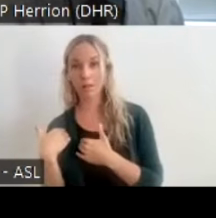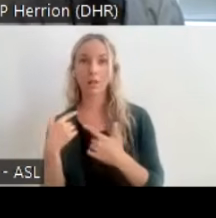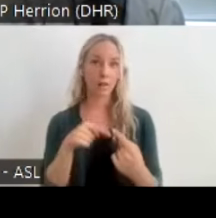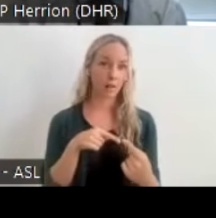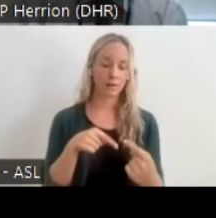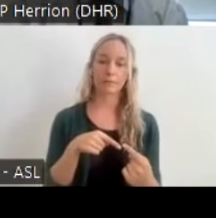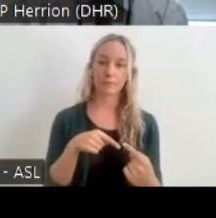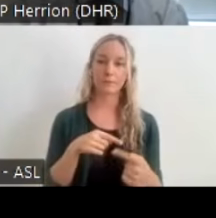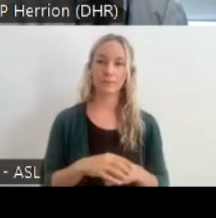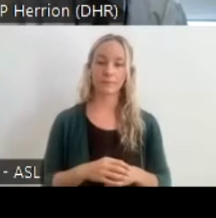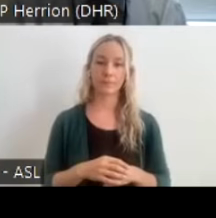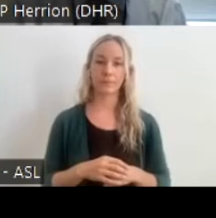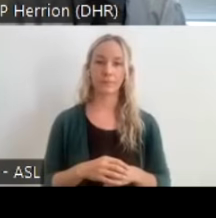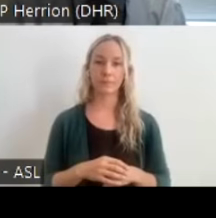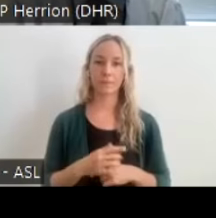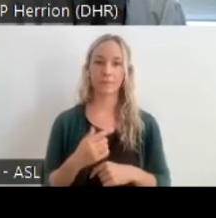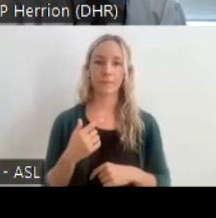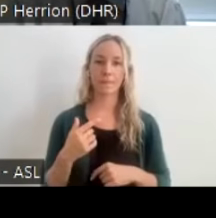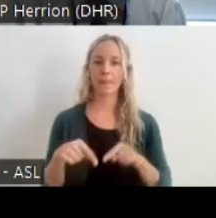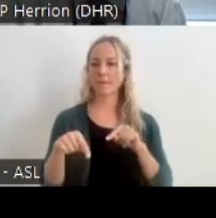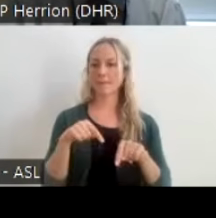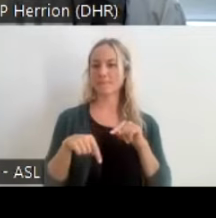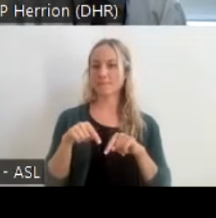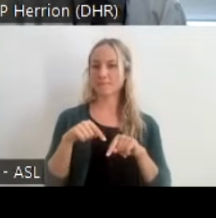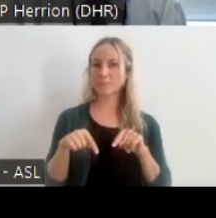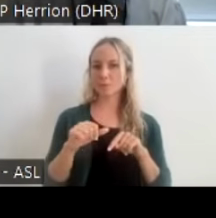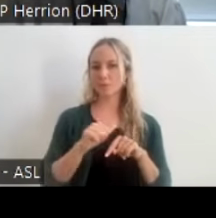we talked about undue burden, That's the last phrasing there